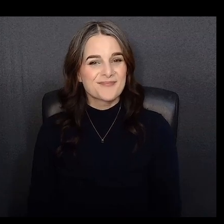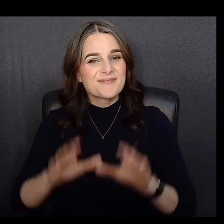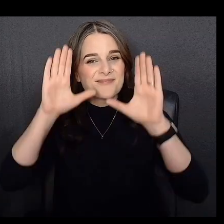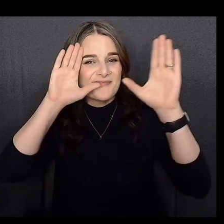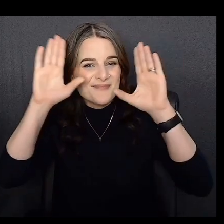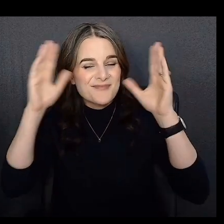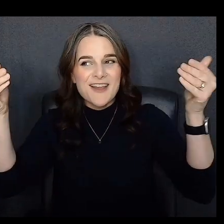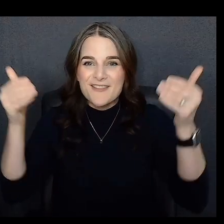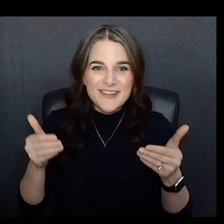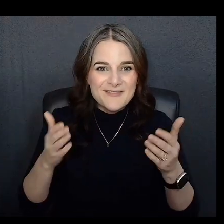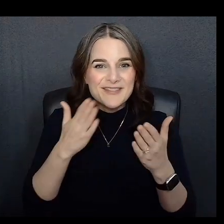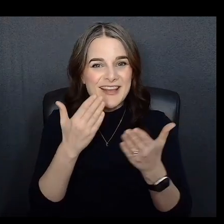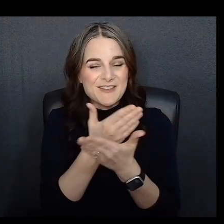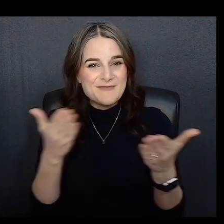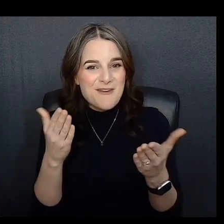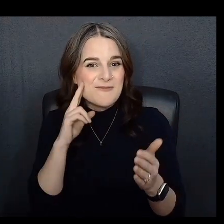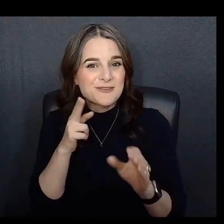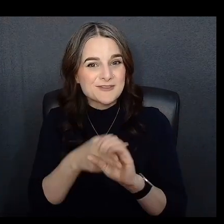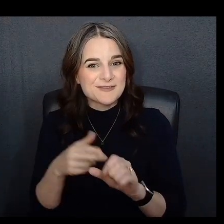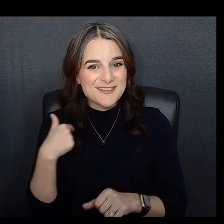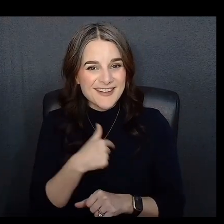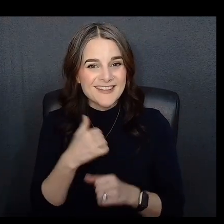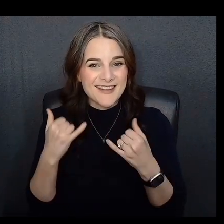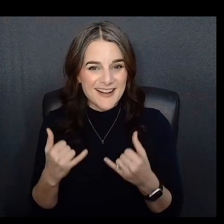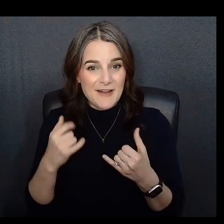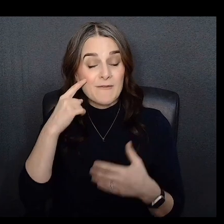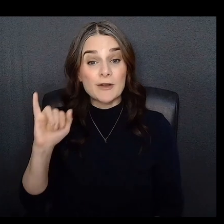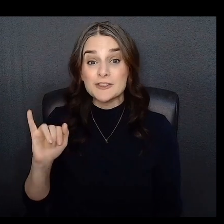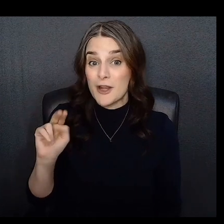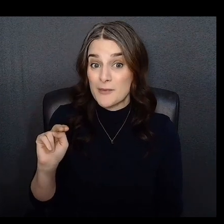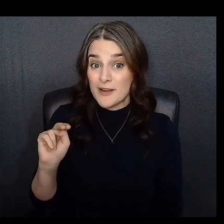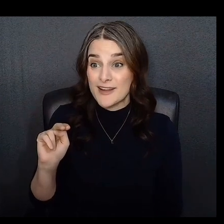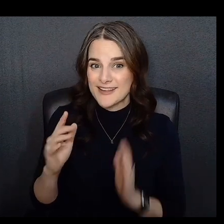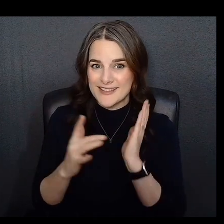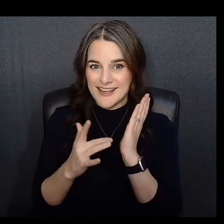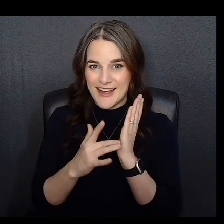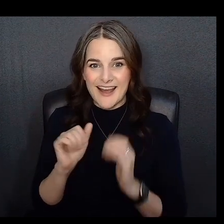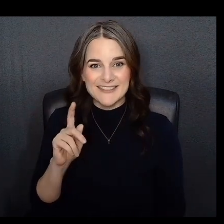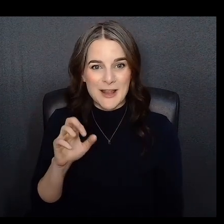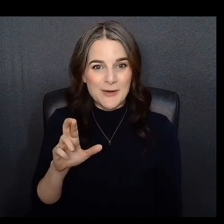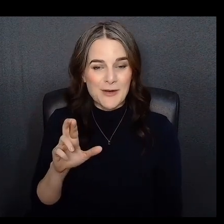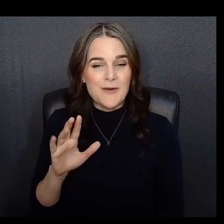OK, welcome. Thank you all for joining us today for January's Tech Accelerator webinar.